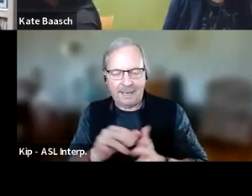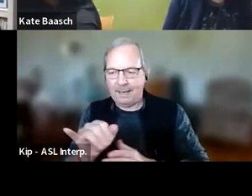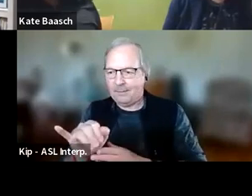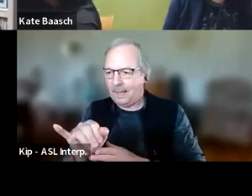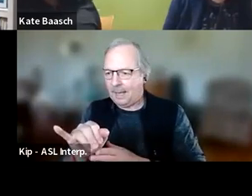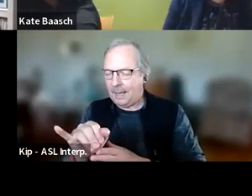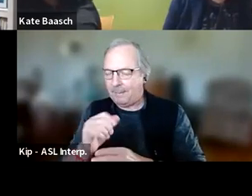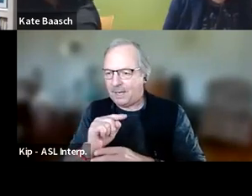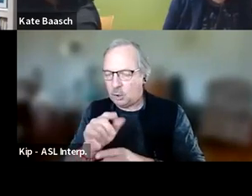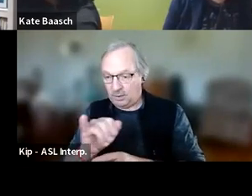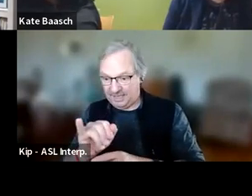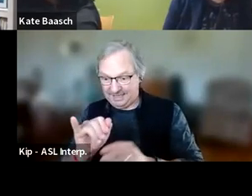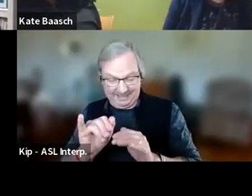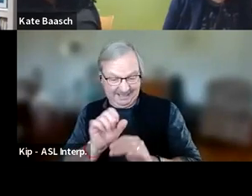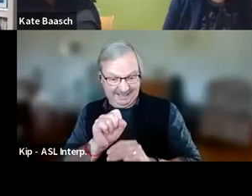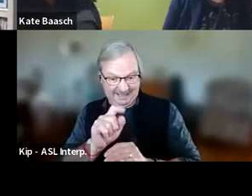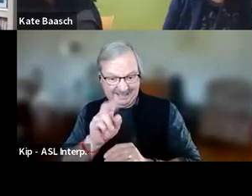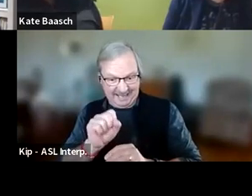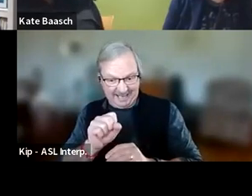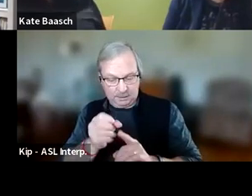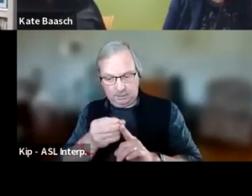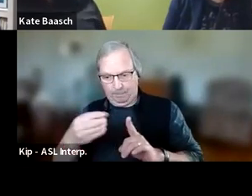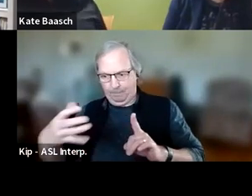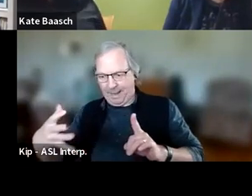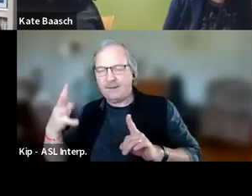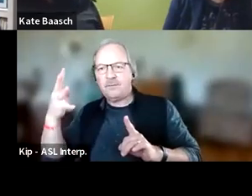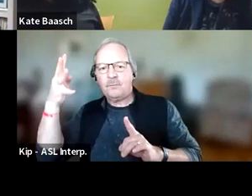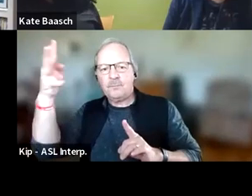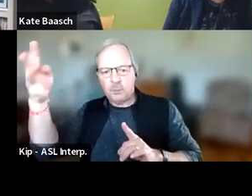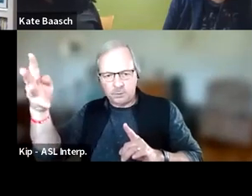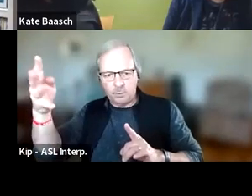a status for that individual expanded to in the future. So we could have actually approved